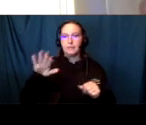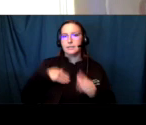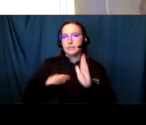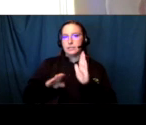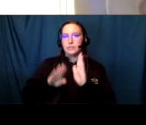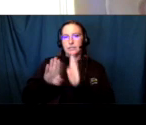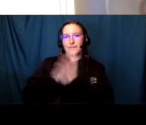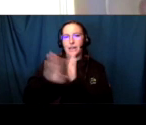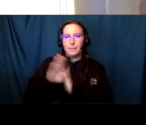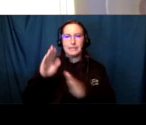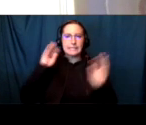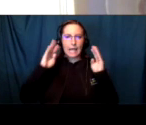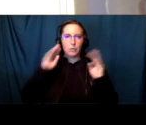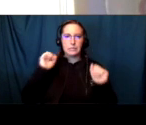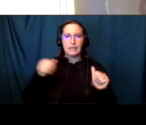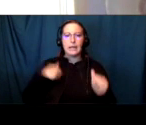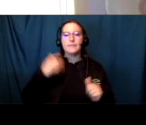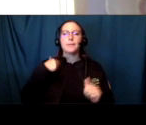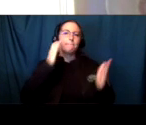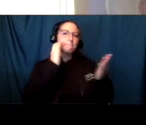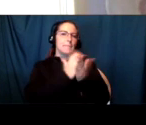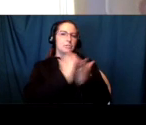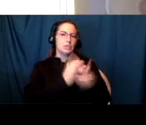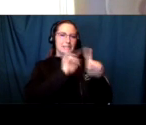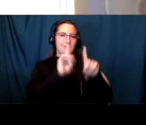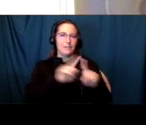I just..I have some photos of some other toys that you could bring into your